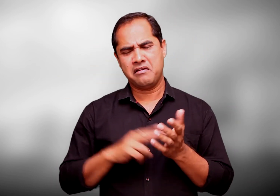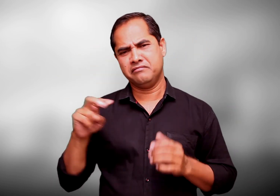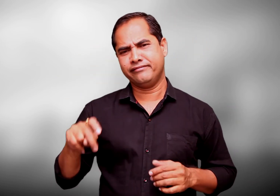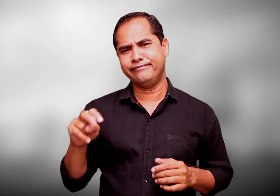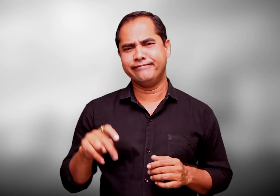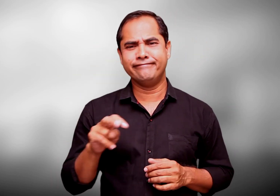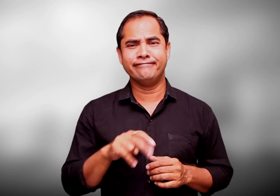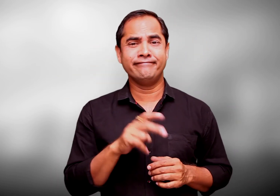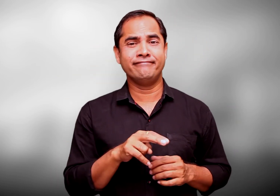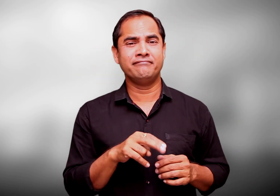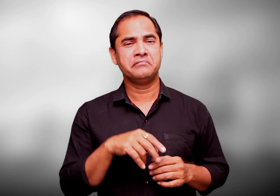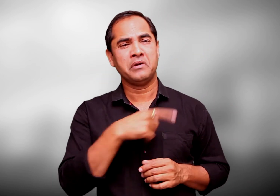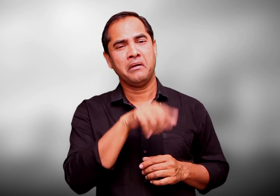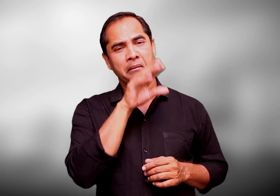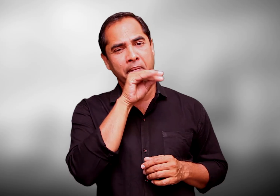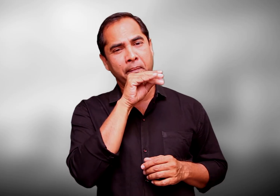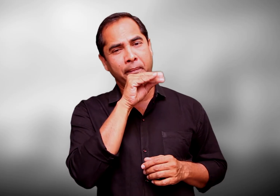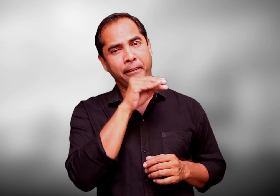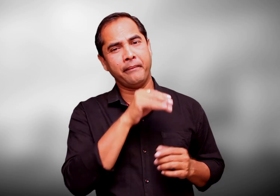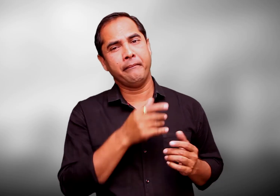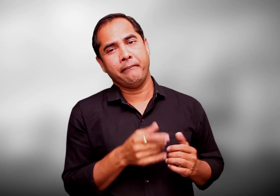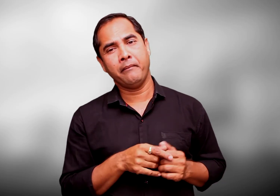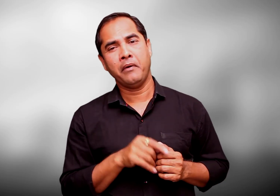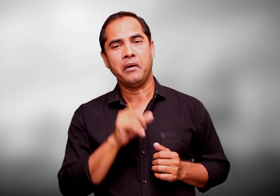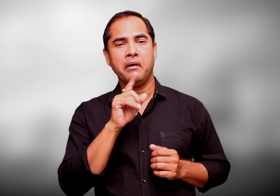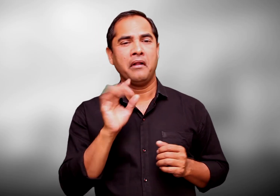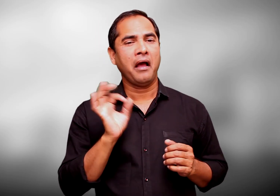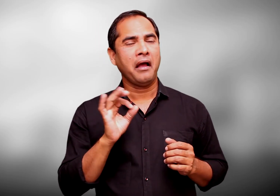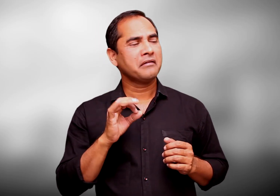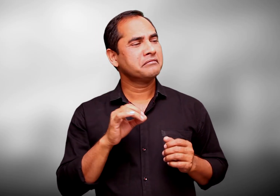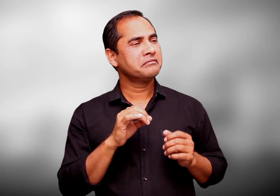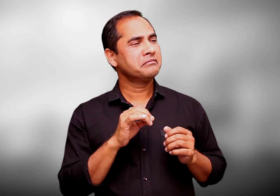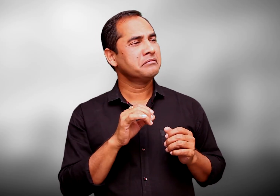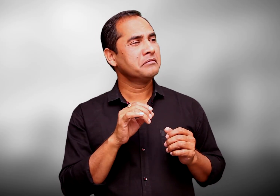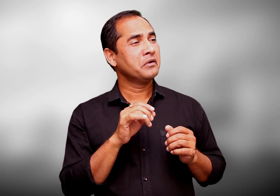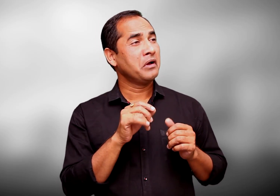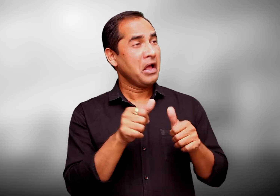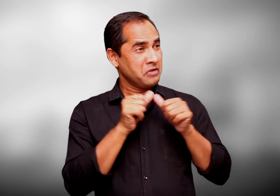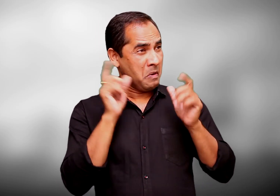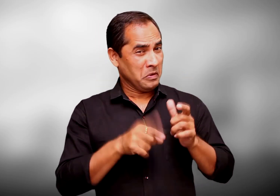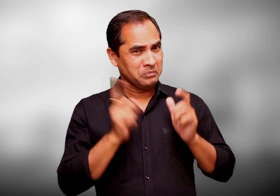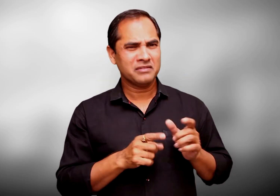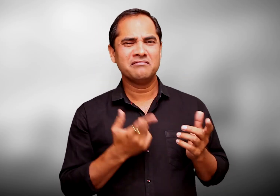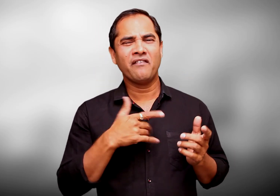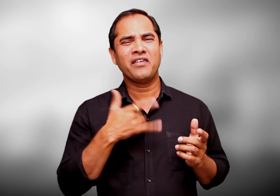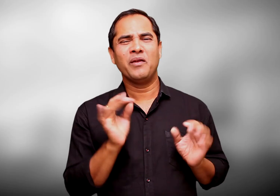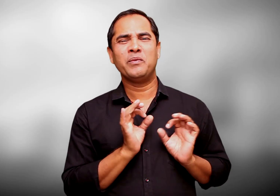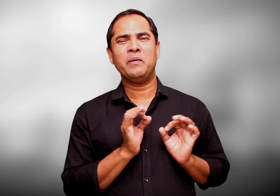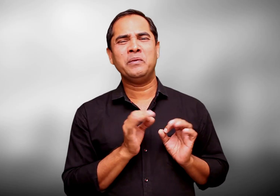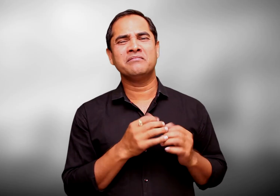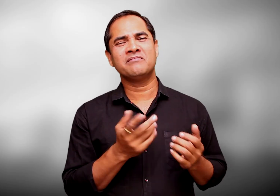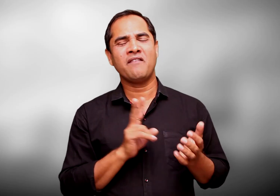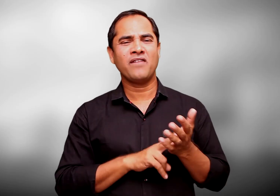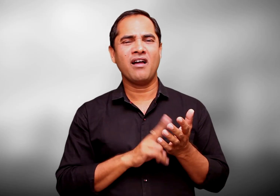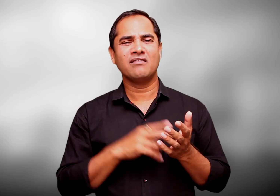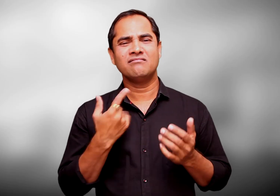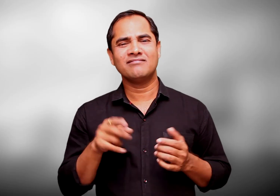She spoke very casually, as Valli came in, so Valli just smiled, thinking the